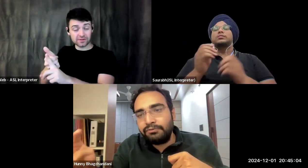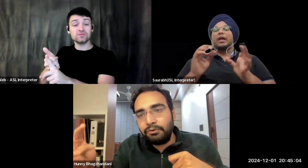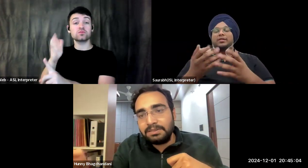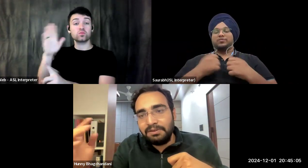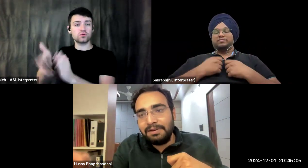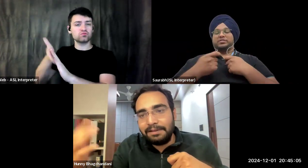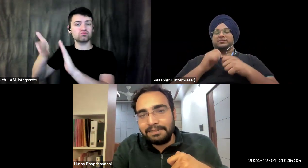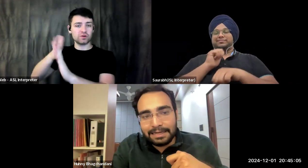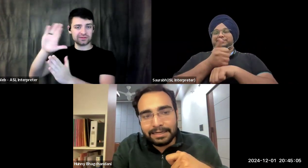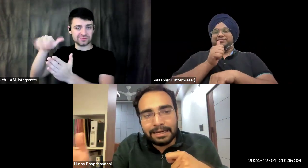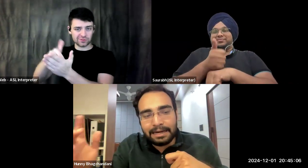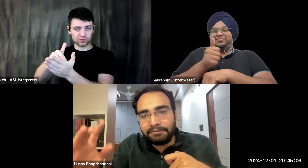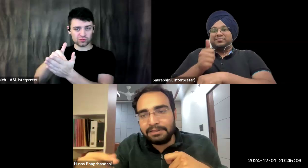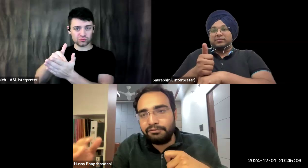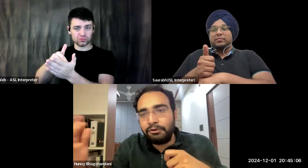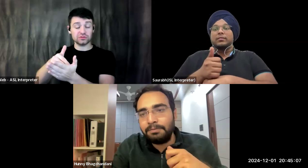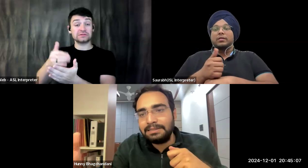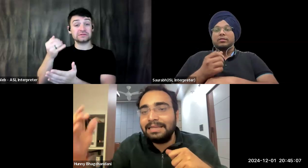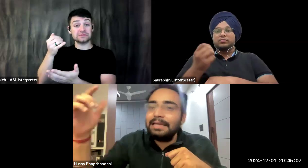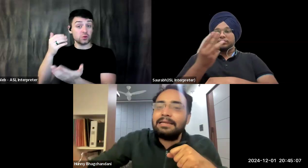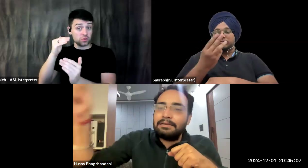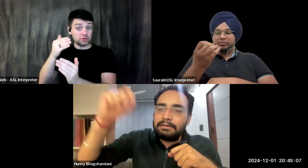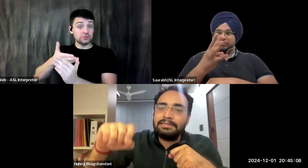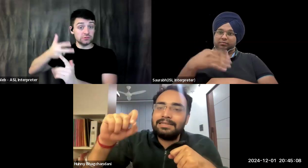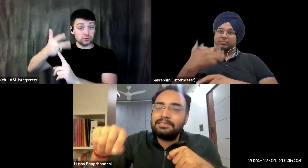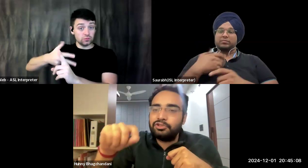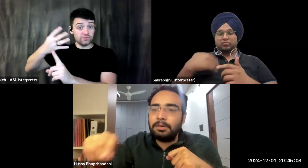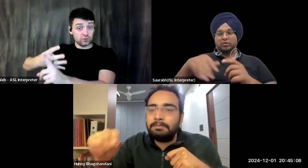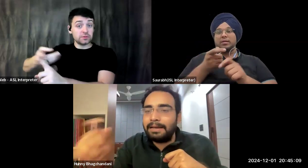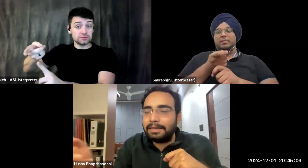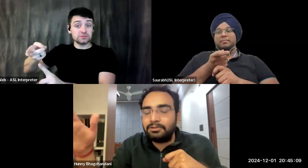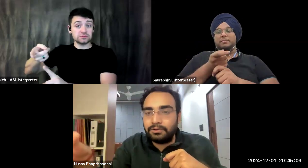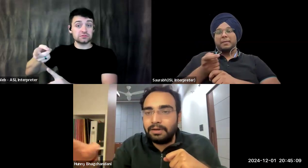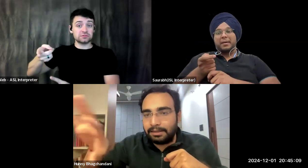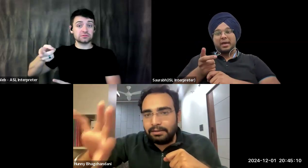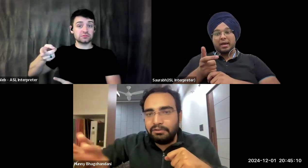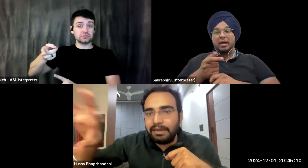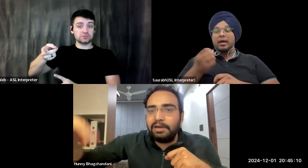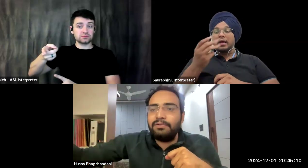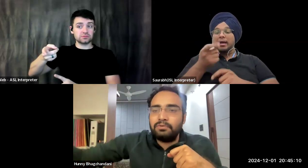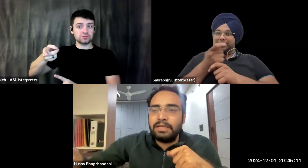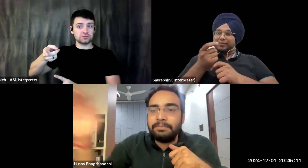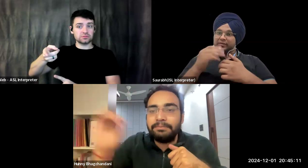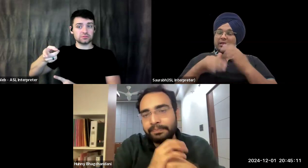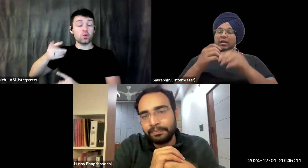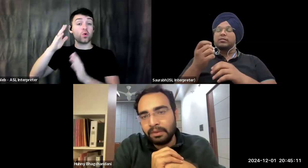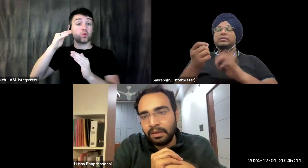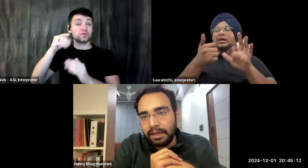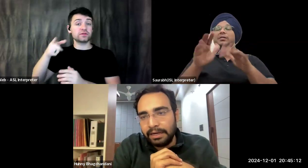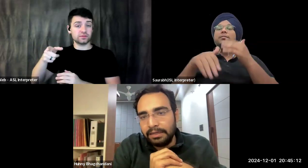Three to four months we will give a salary and after three to four months he runs his shop by his own, like we hand over to them.